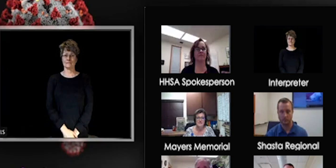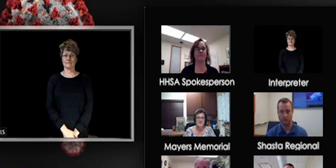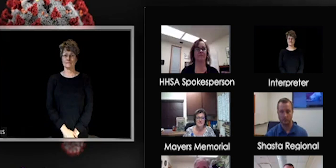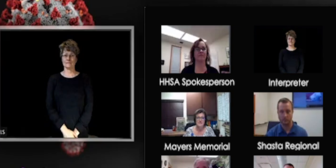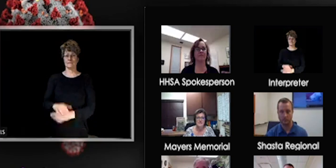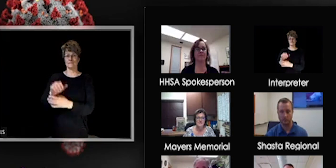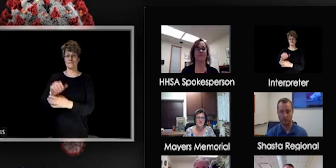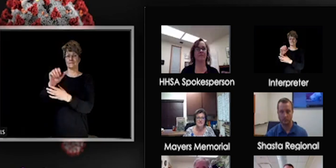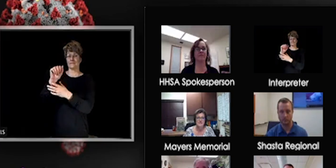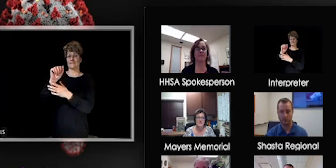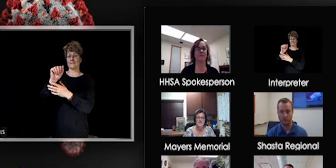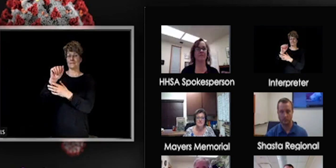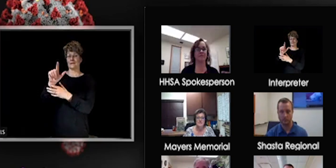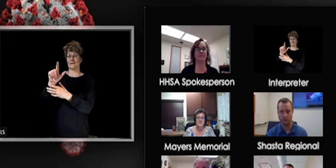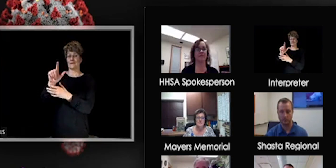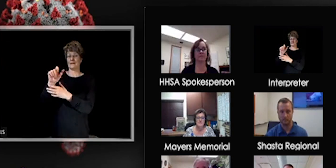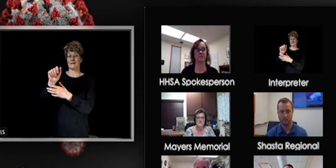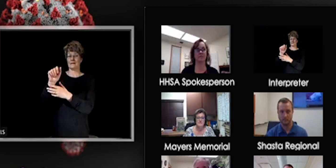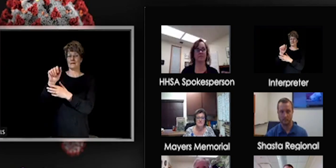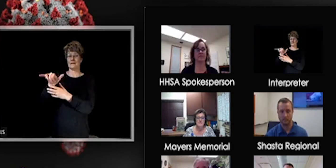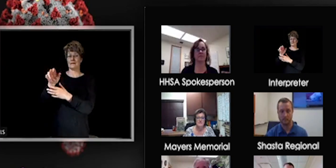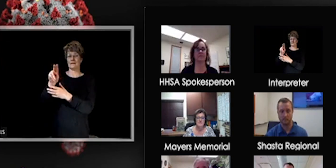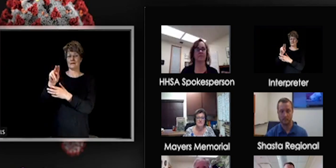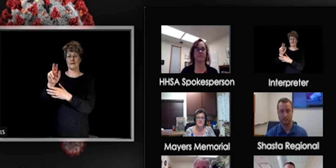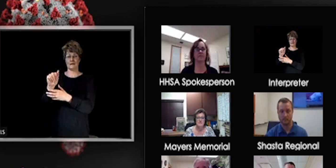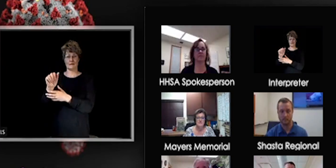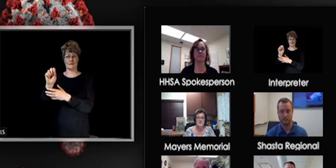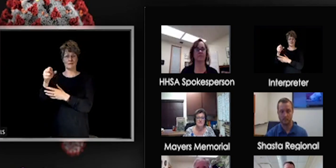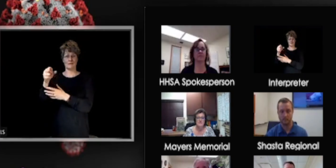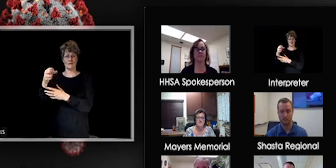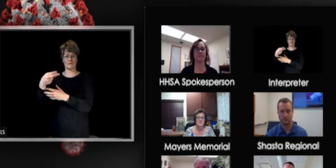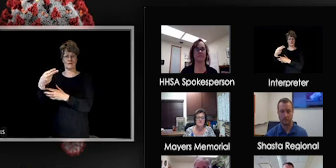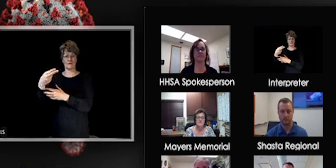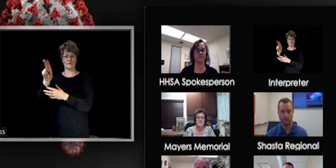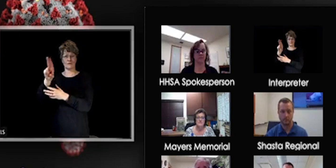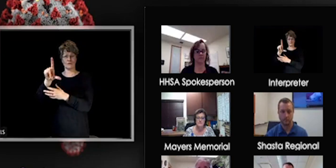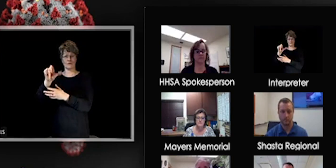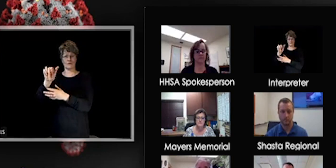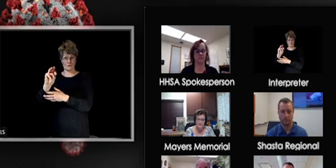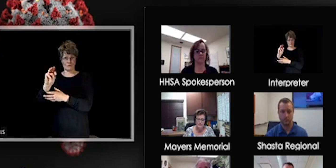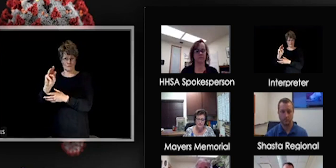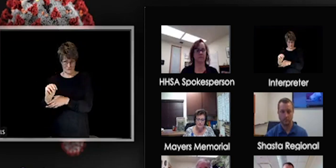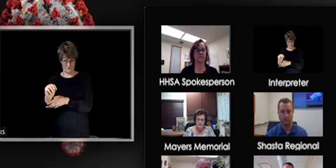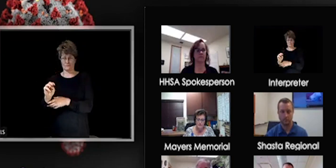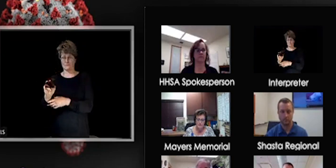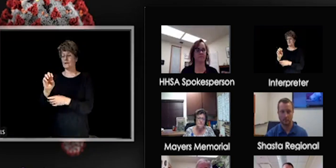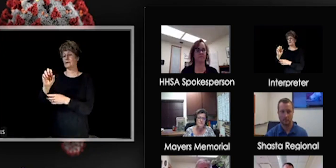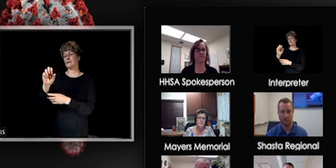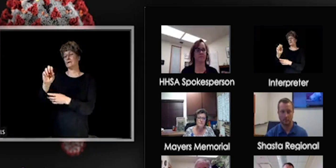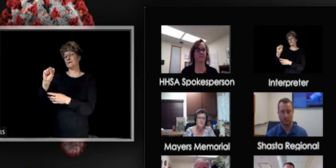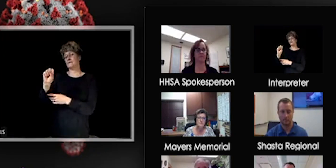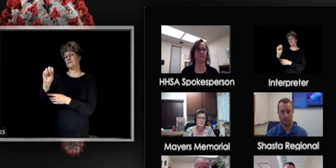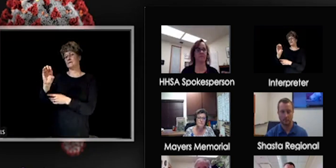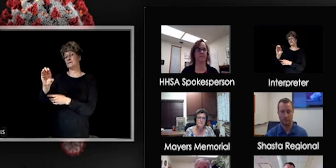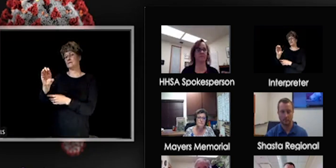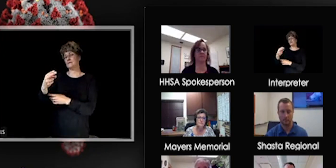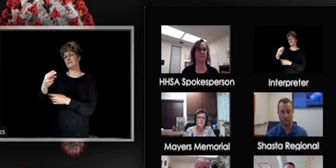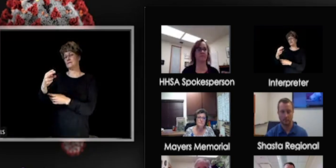representatives or for the county, as well. I was reading something over the weekend about,